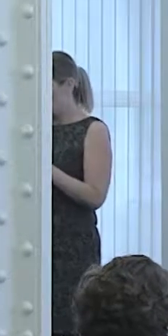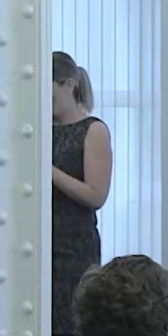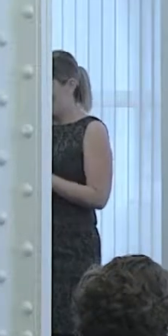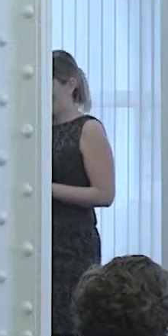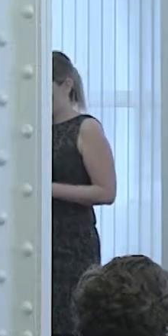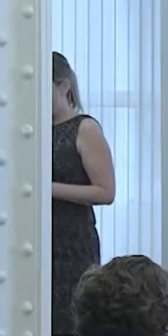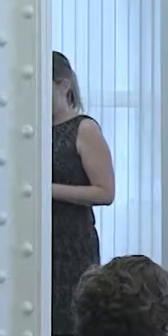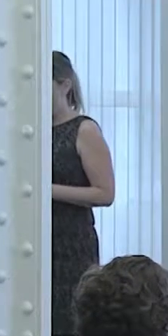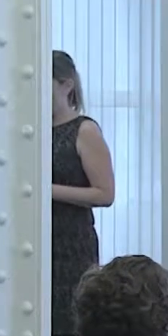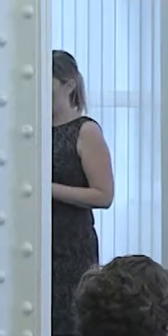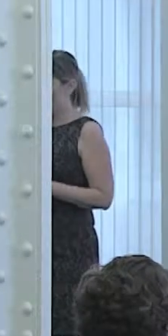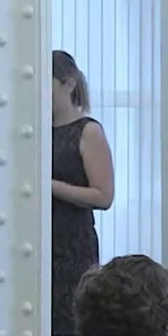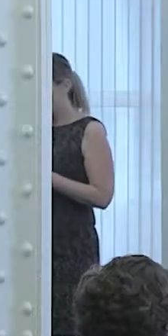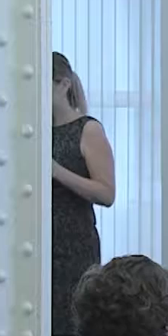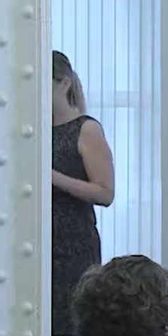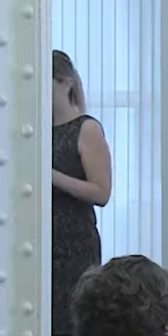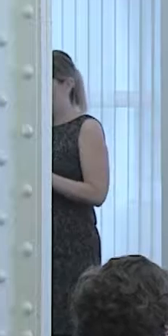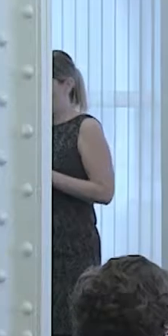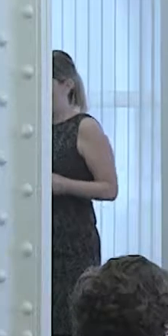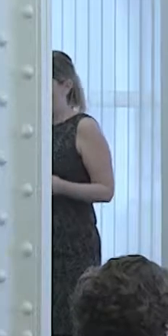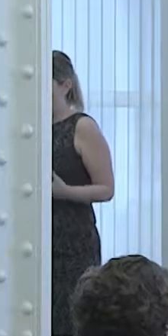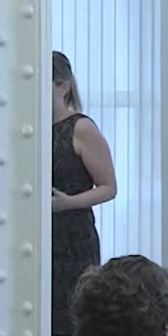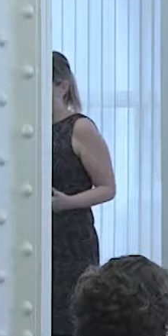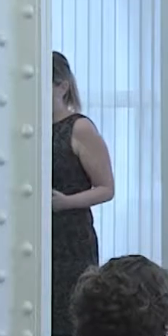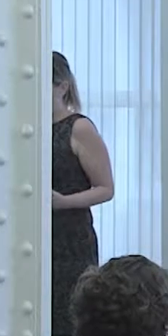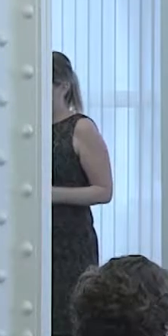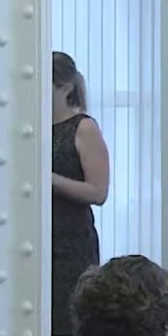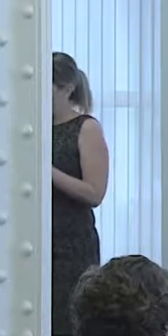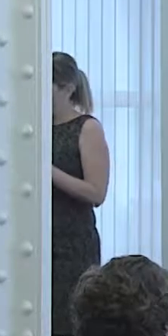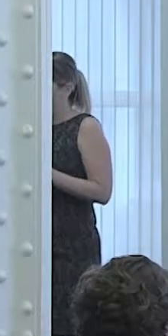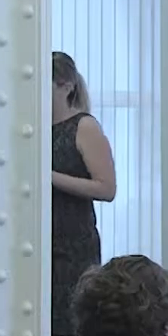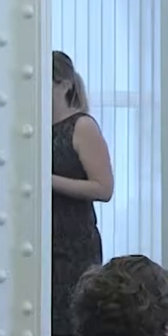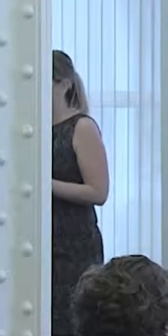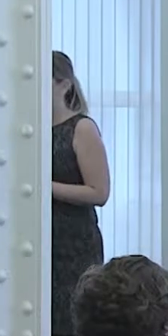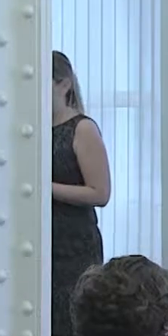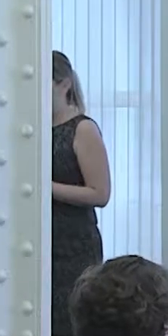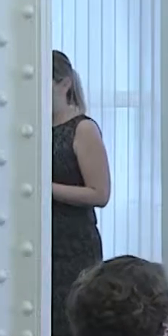they use a walker and sometimes will incorporate that into play when they're really lazy